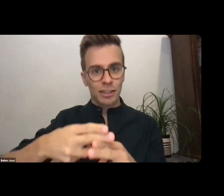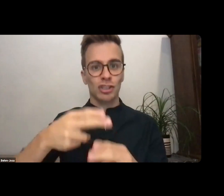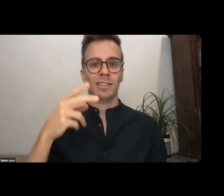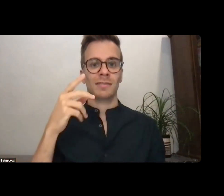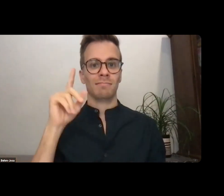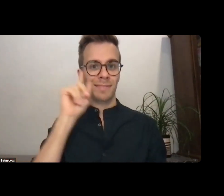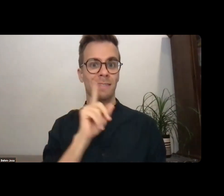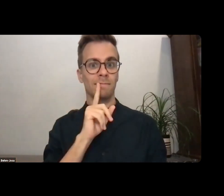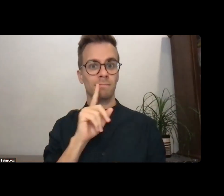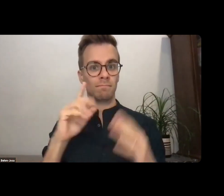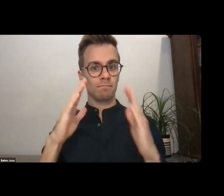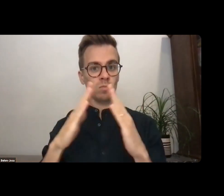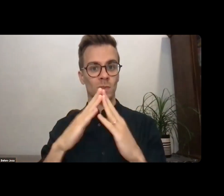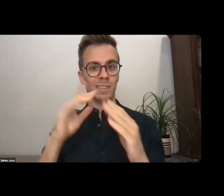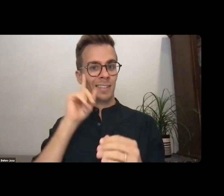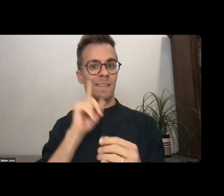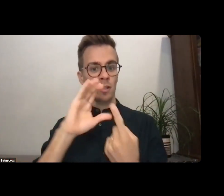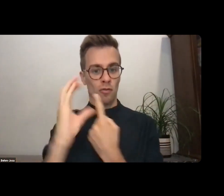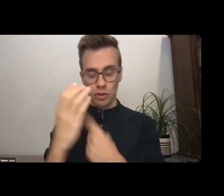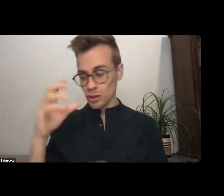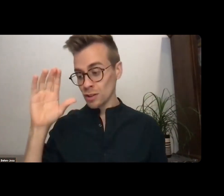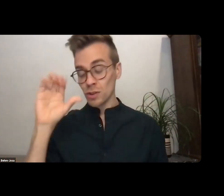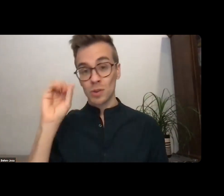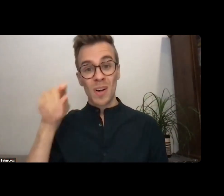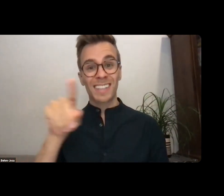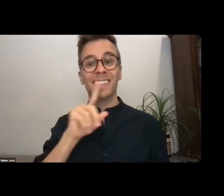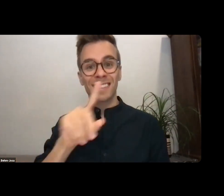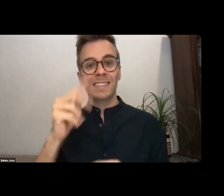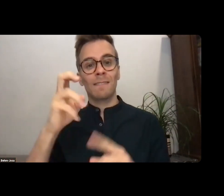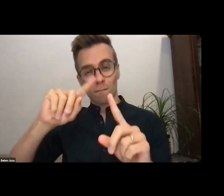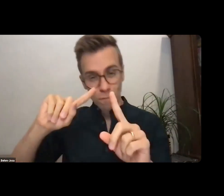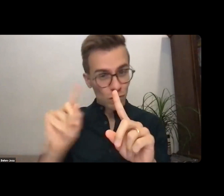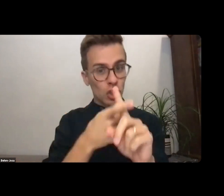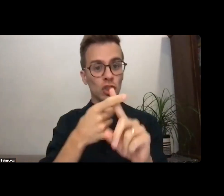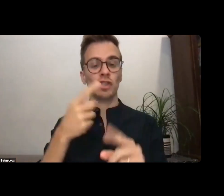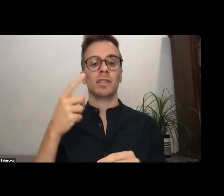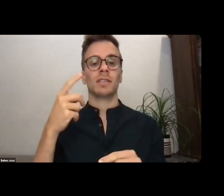Cultural Plan is that they mentioned the deaf community and deaf culture.